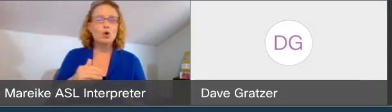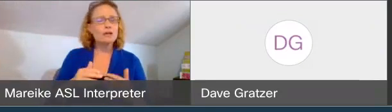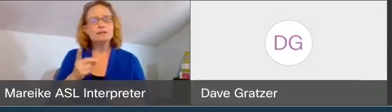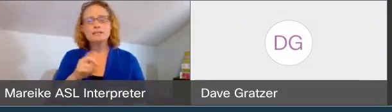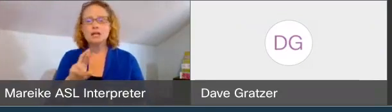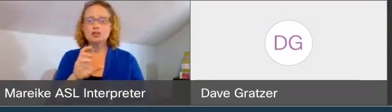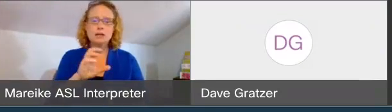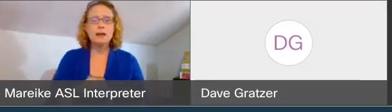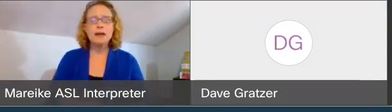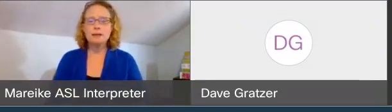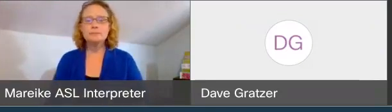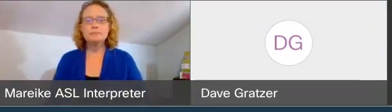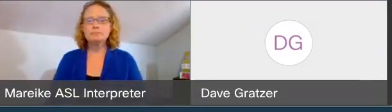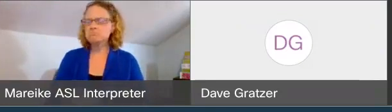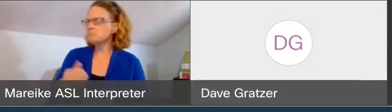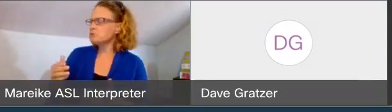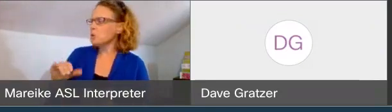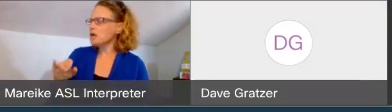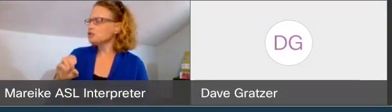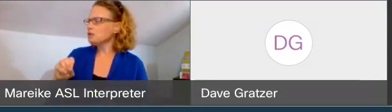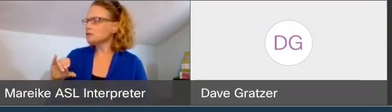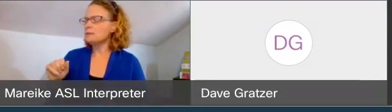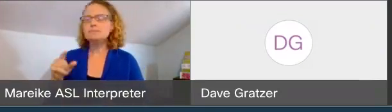Yeah, go ahead, Jessica. - Yeah, so I'll start and feel free